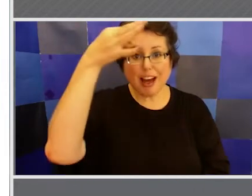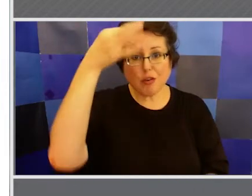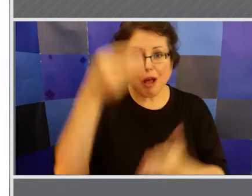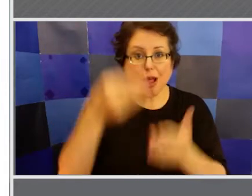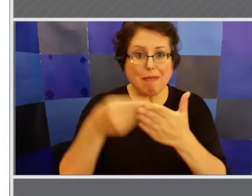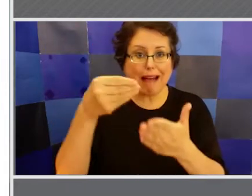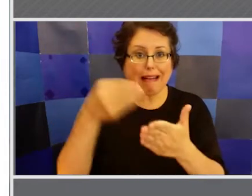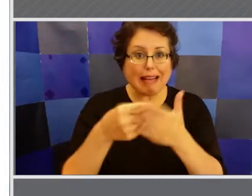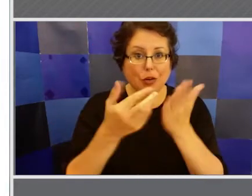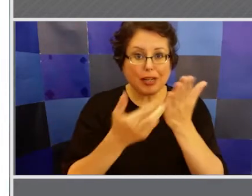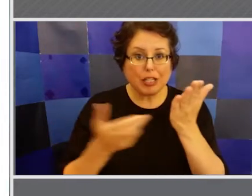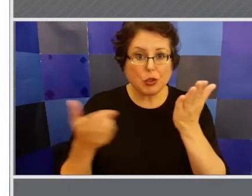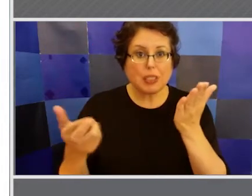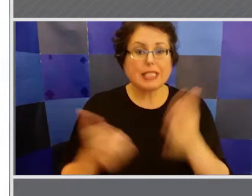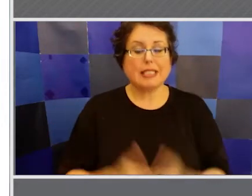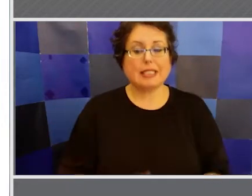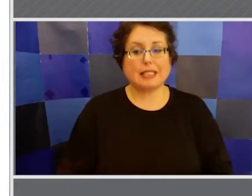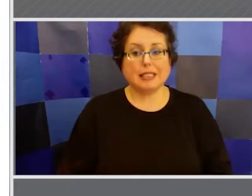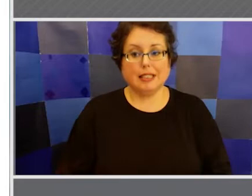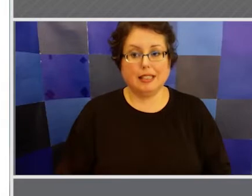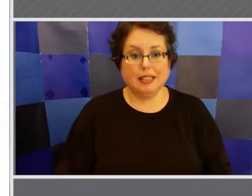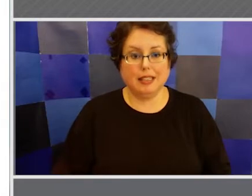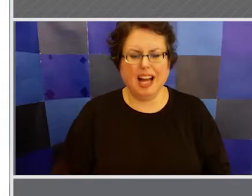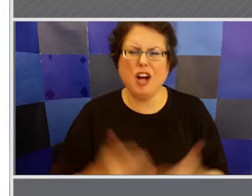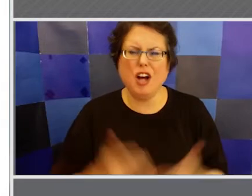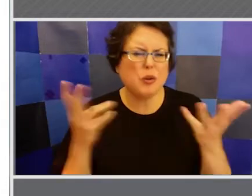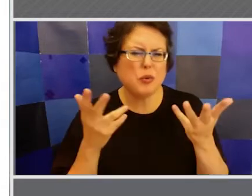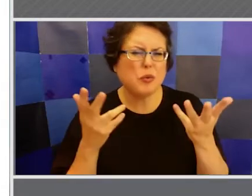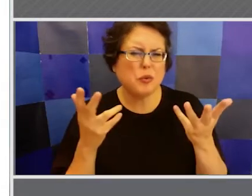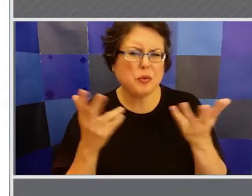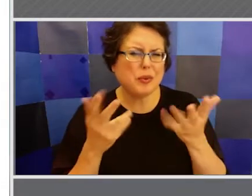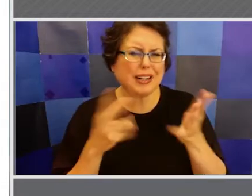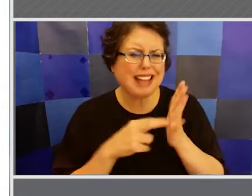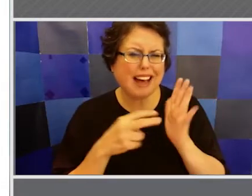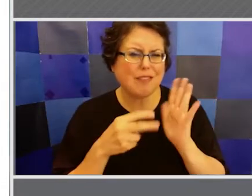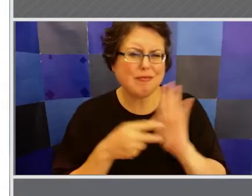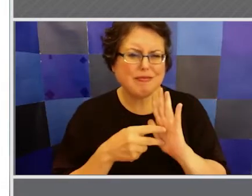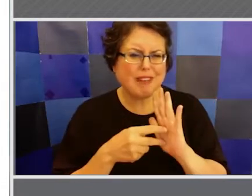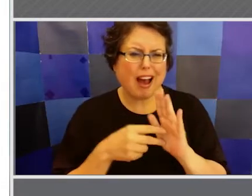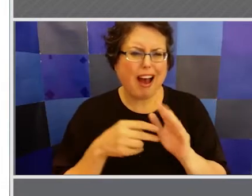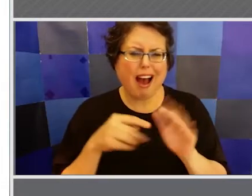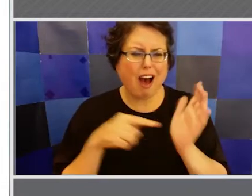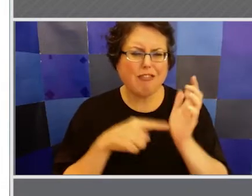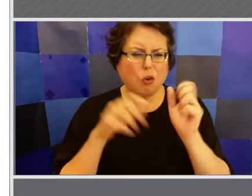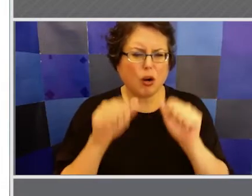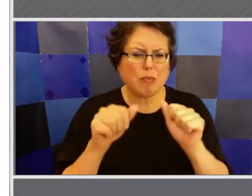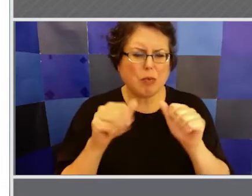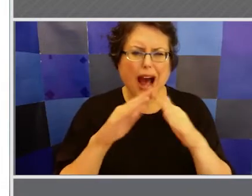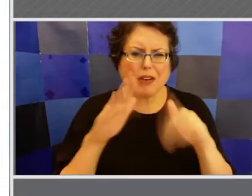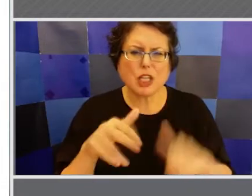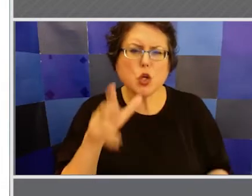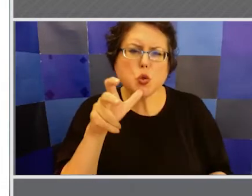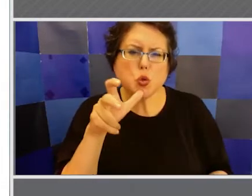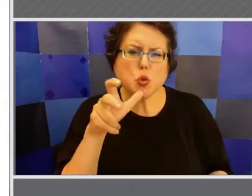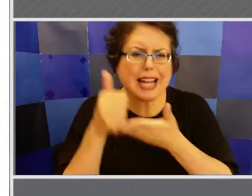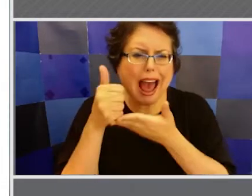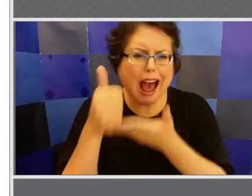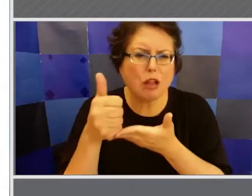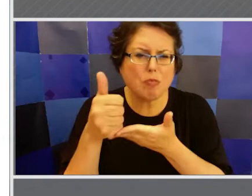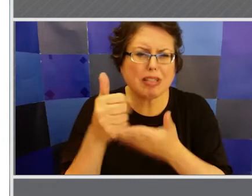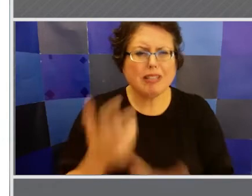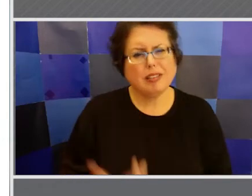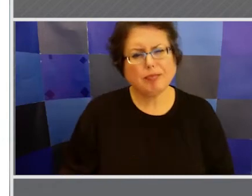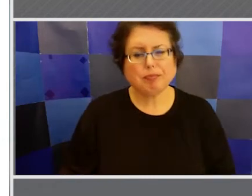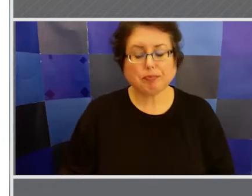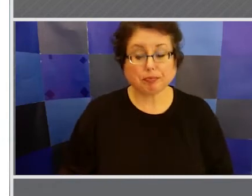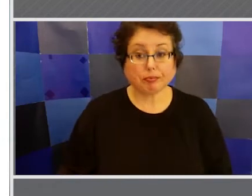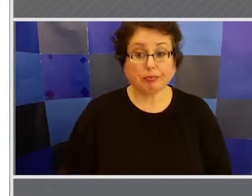Who does affordable housing help, you know, you look around your neighbors, your colleagues